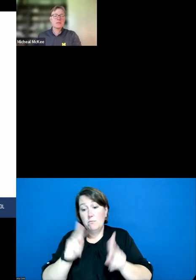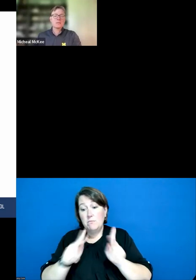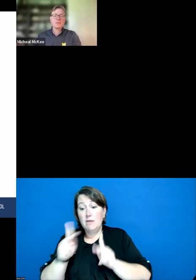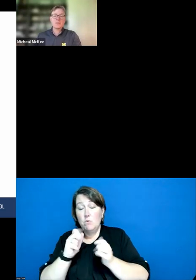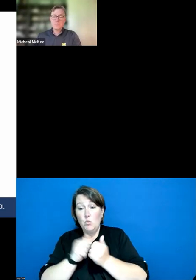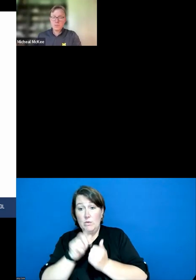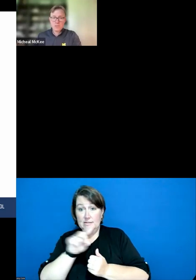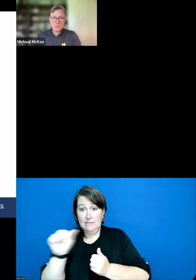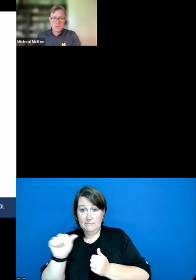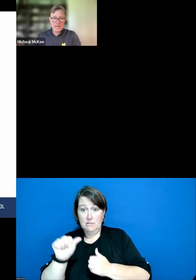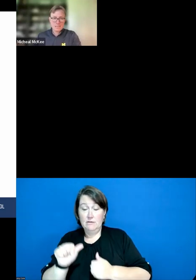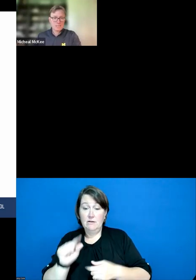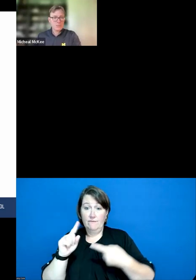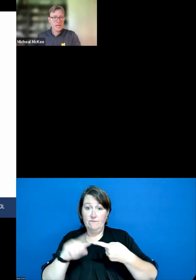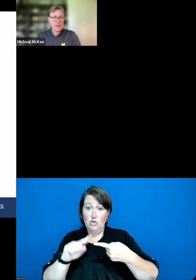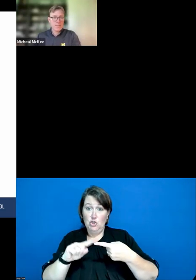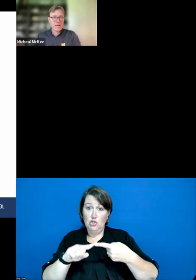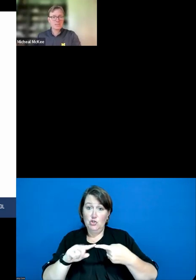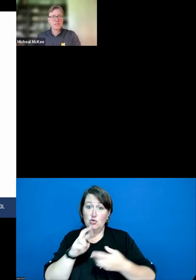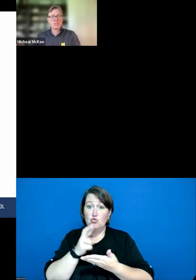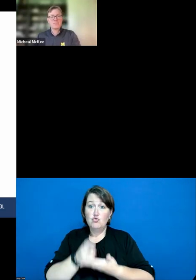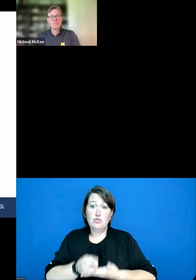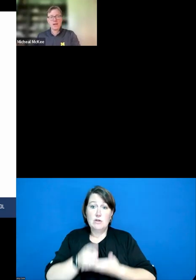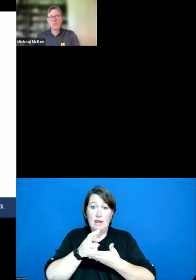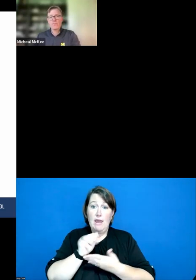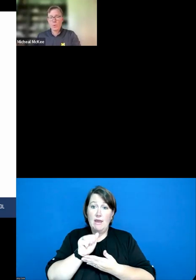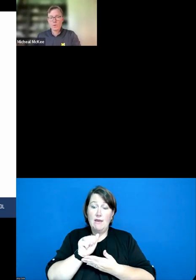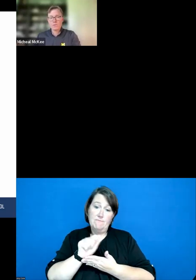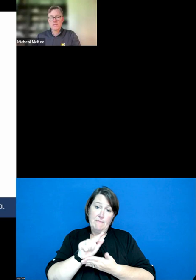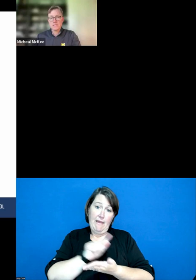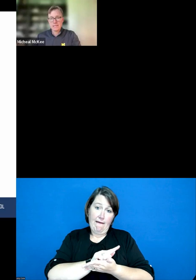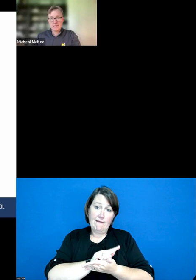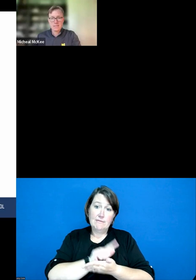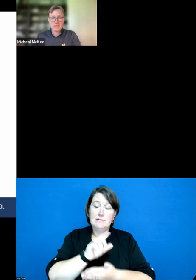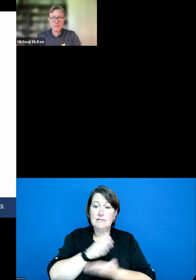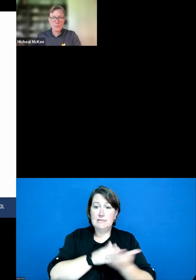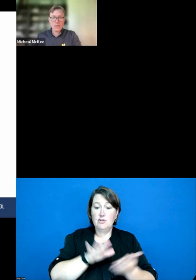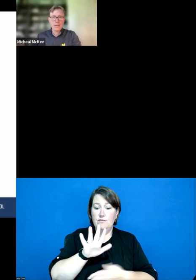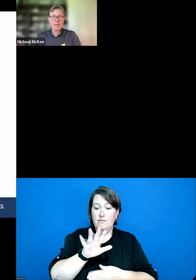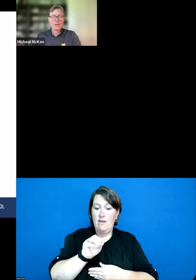So the first one that was passed was the Rehab Act, Section 504 in 1973.